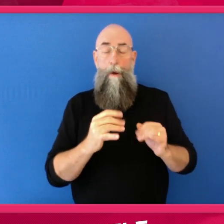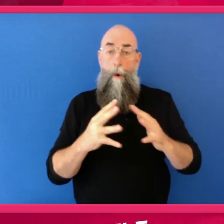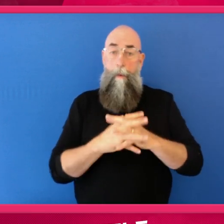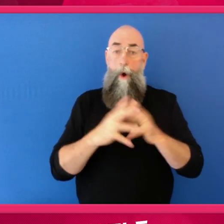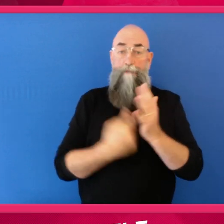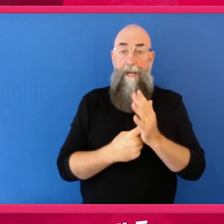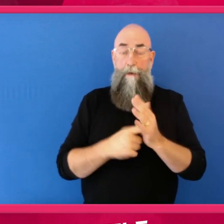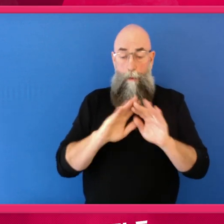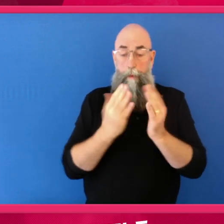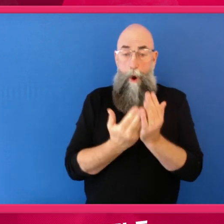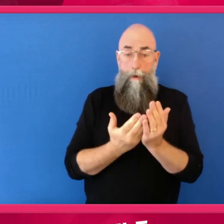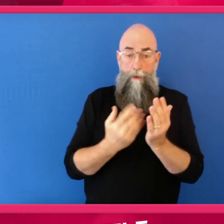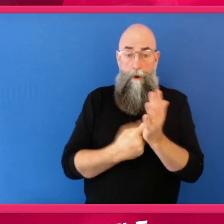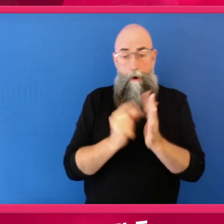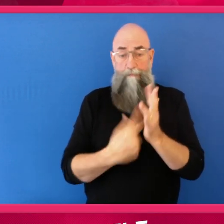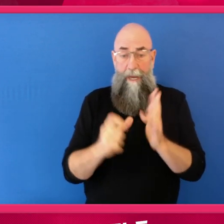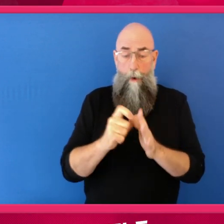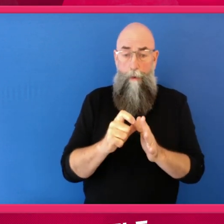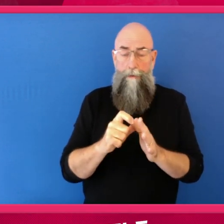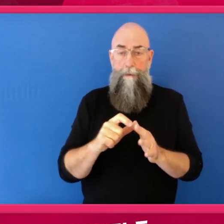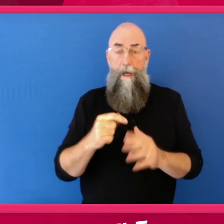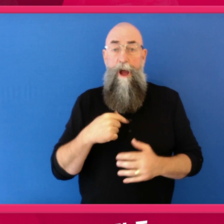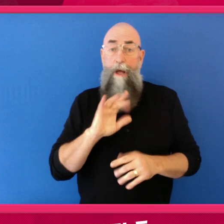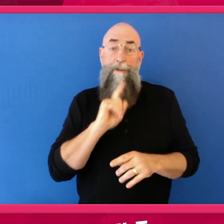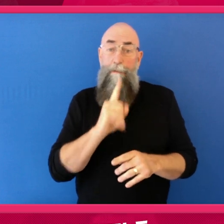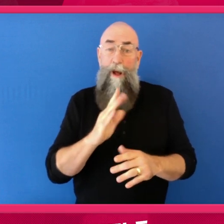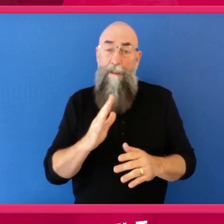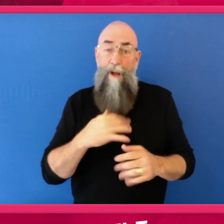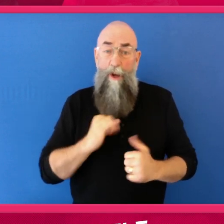really care that much. I'm there to do the perfect race and to do the race to the absolute